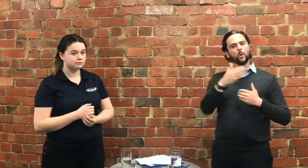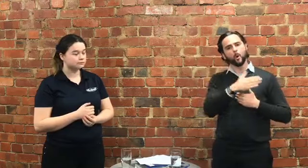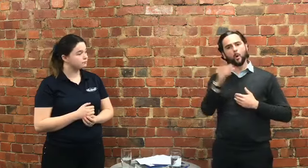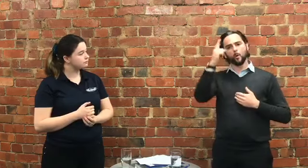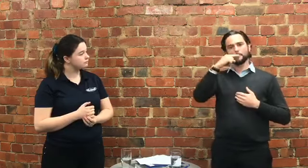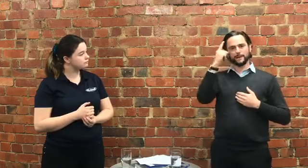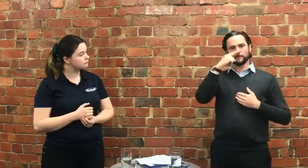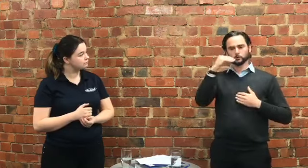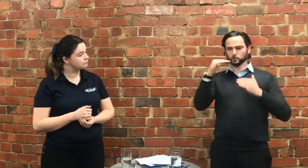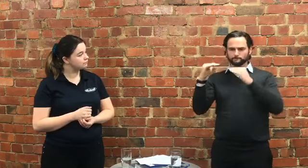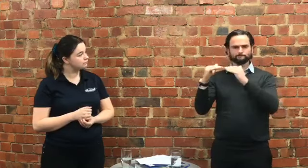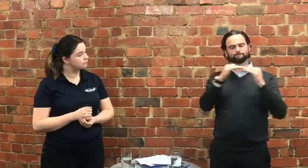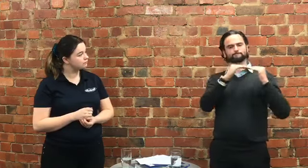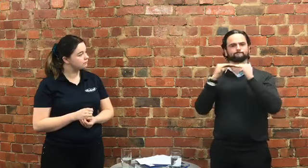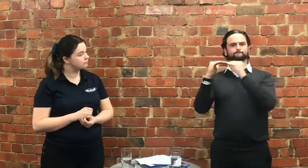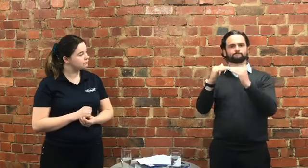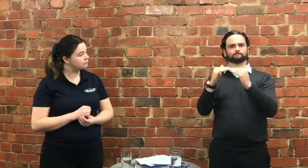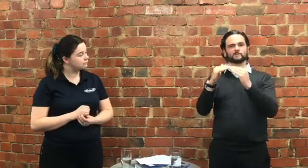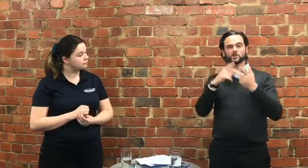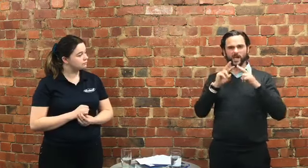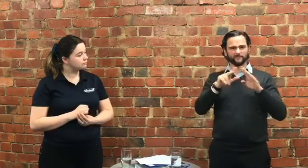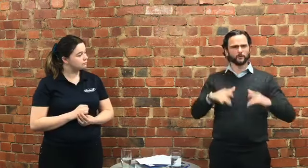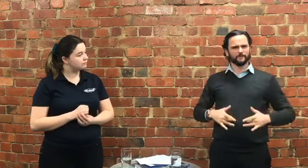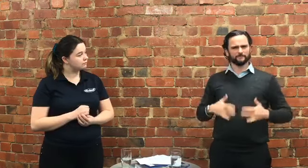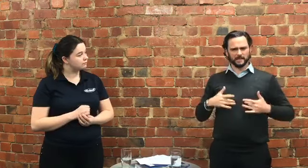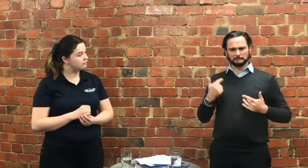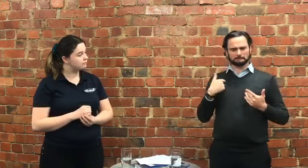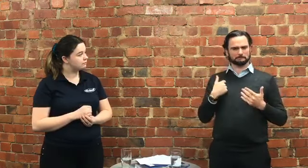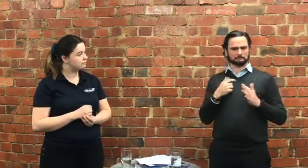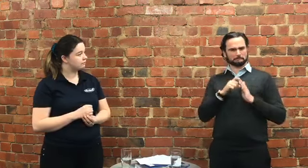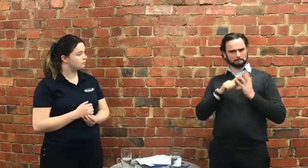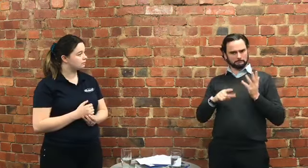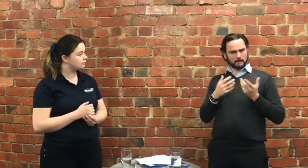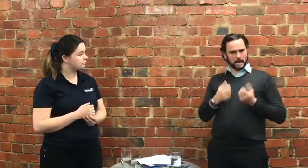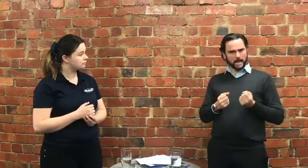their aim is for all people to be equal in the community.